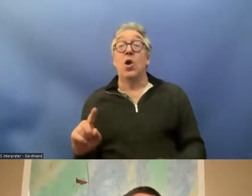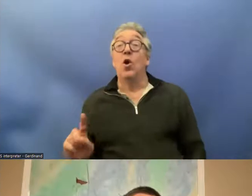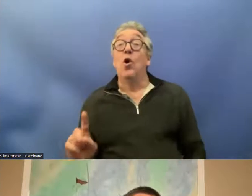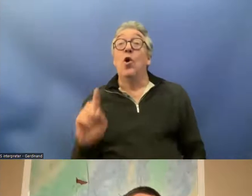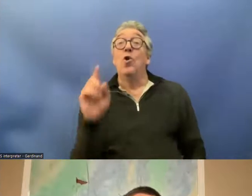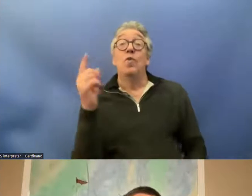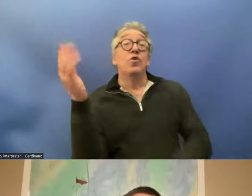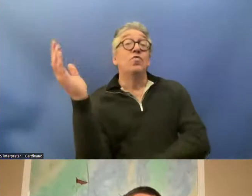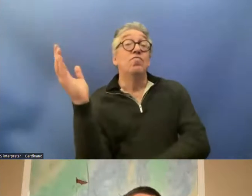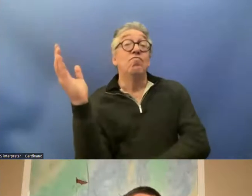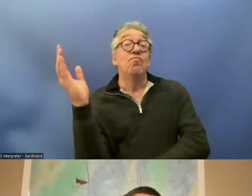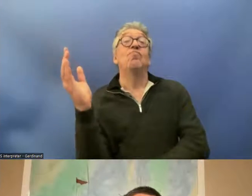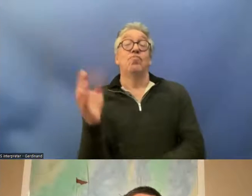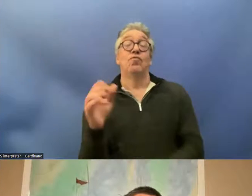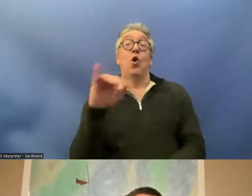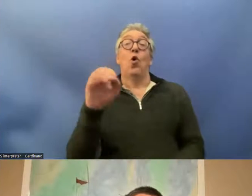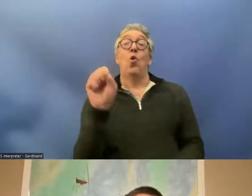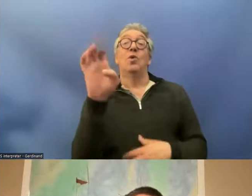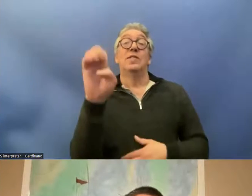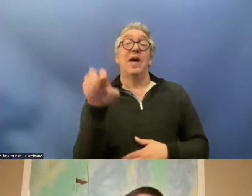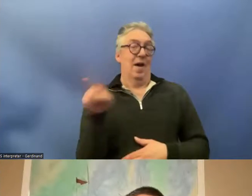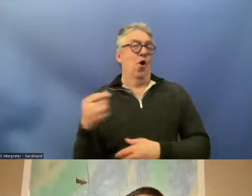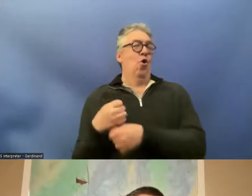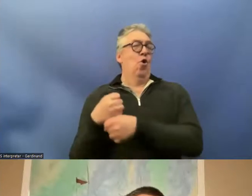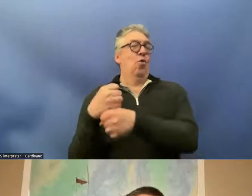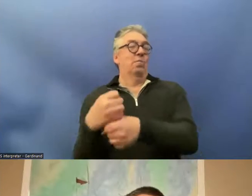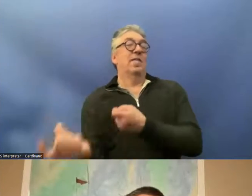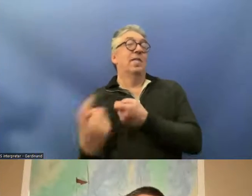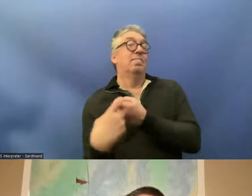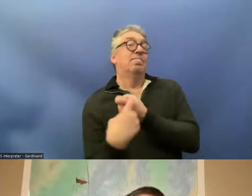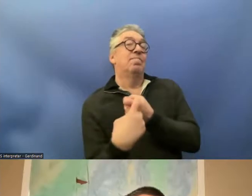He is permanent representative of the stakeholder group of persons with disabilities and an